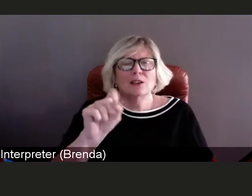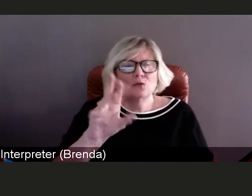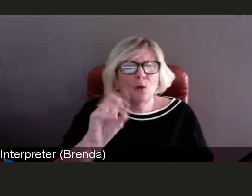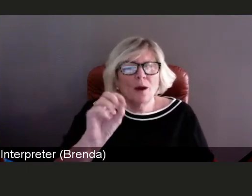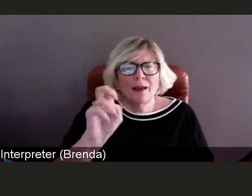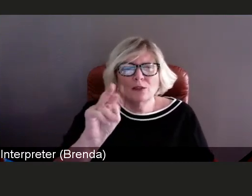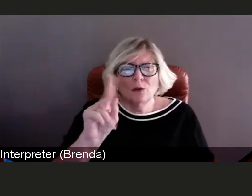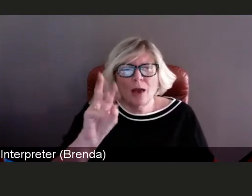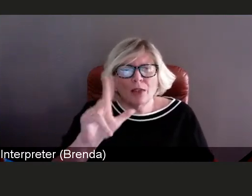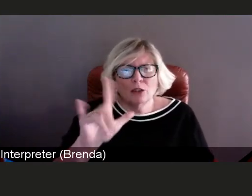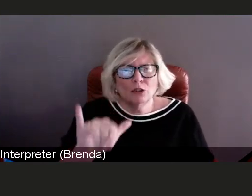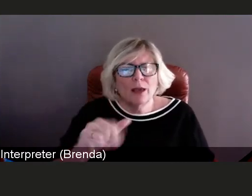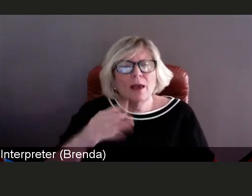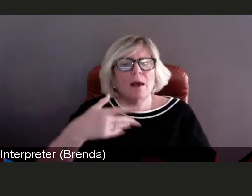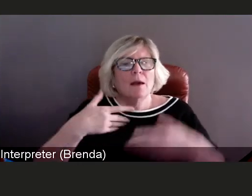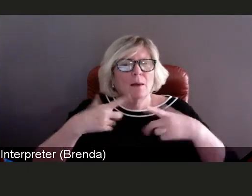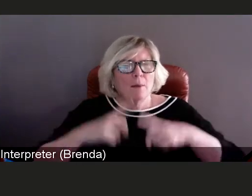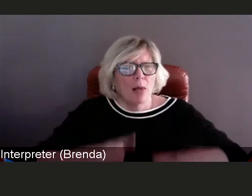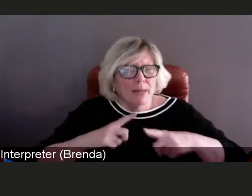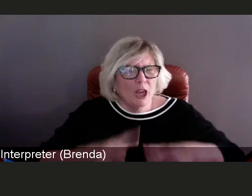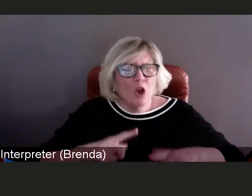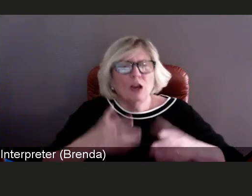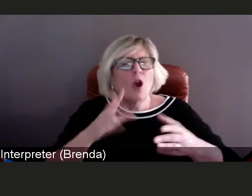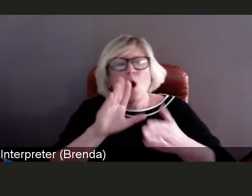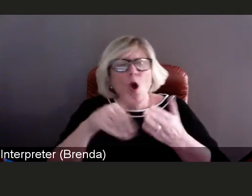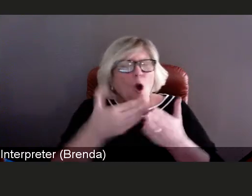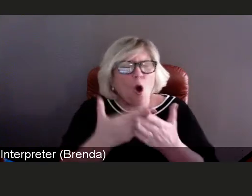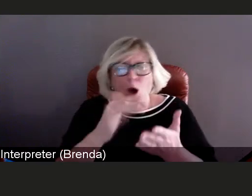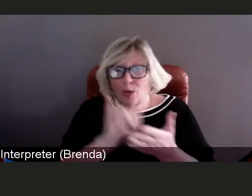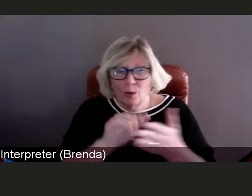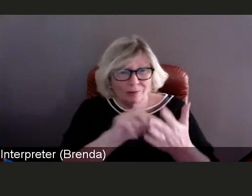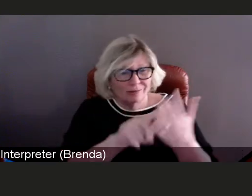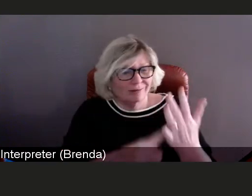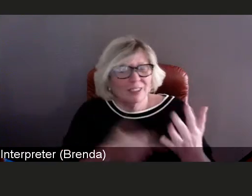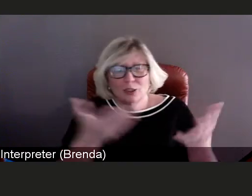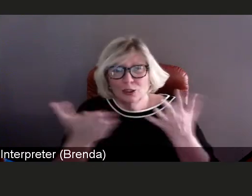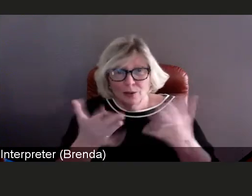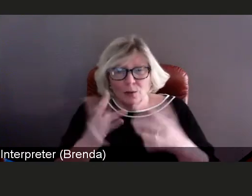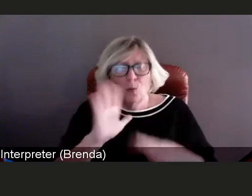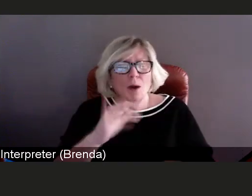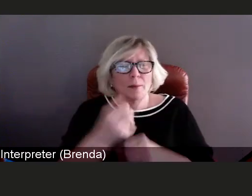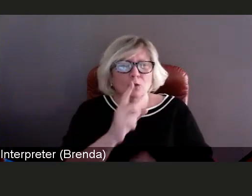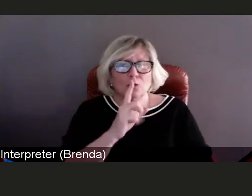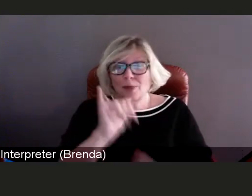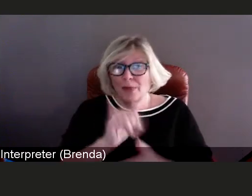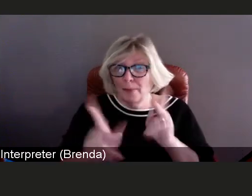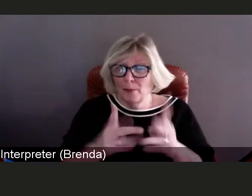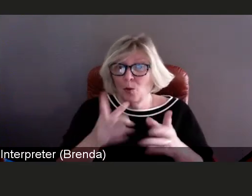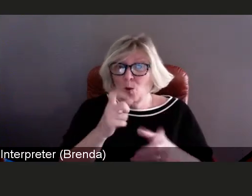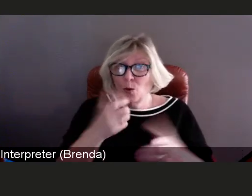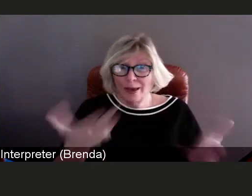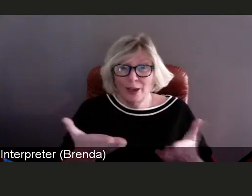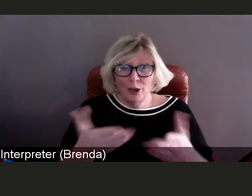and all those services that will ensure that the people of Sussex County who relied on us,